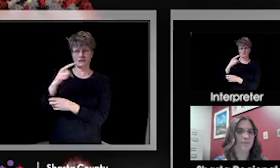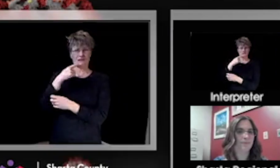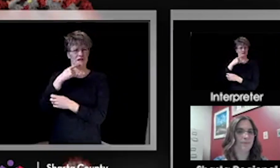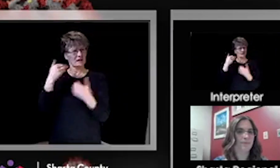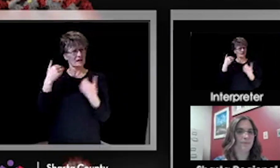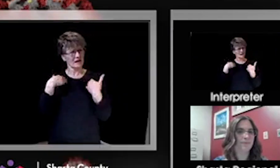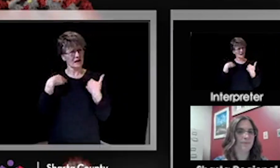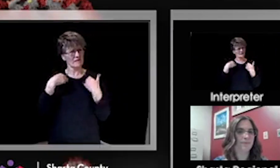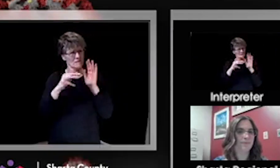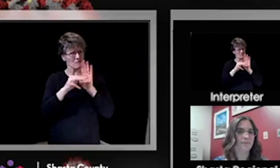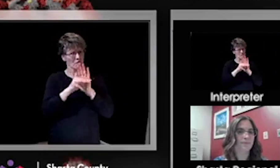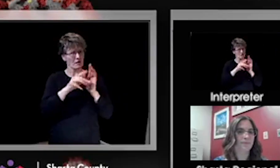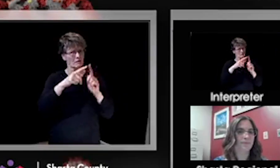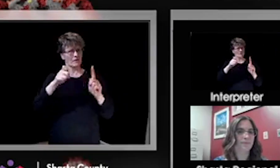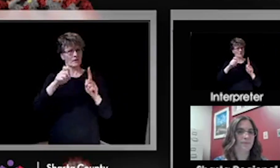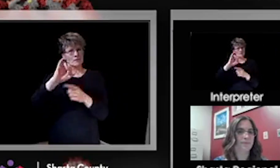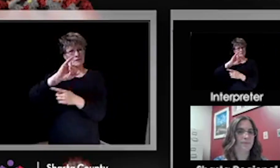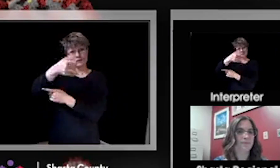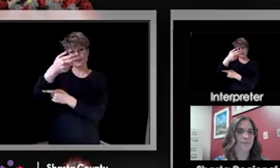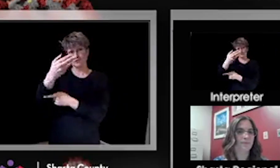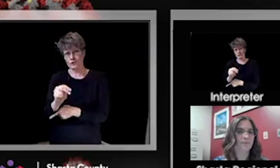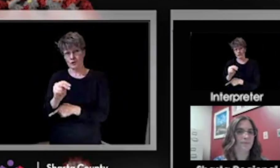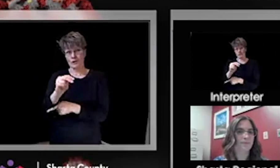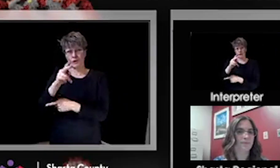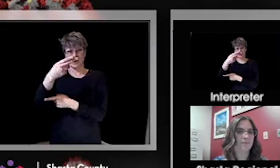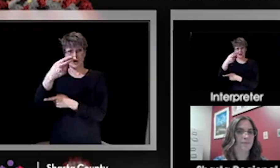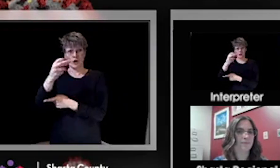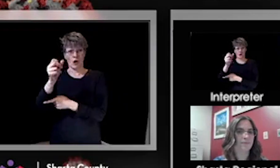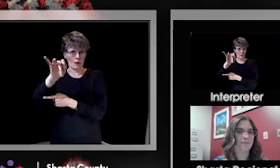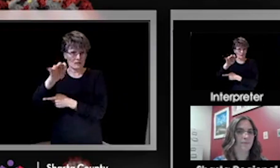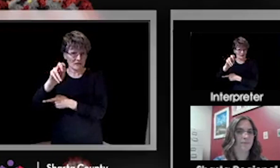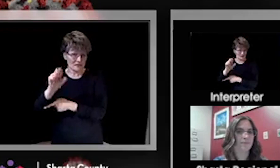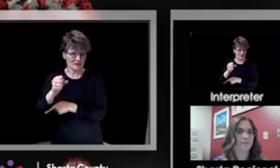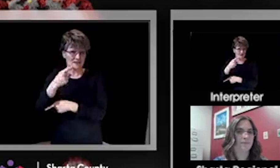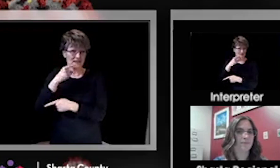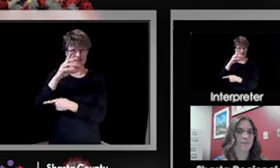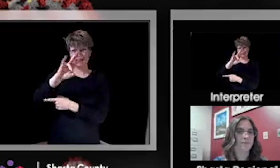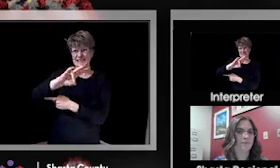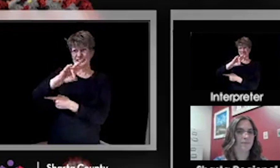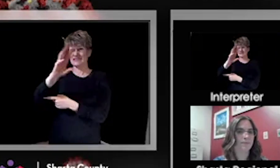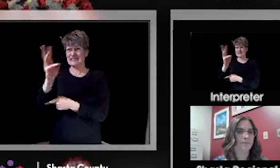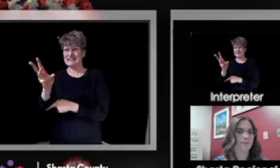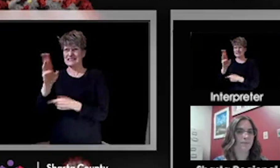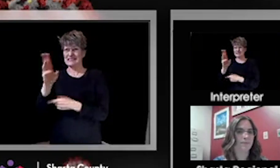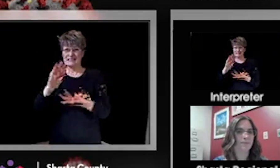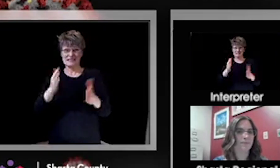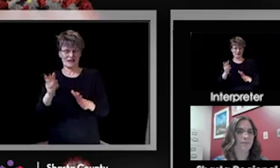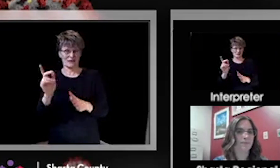that shows 76 deaths in Butte County on or by June 1st. Is there anything similar for